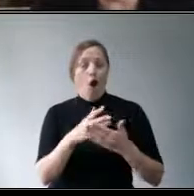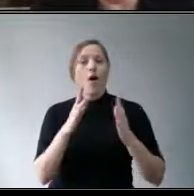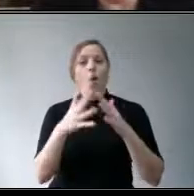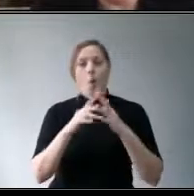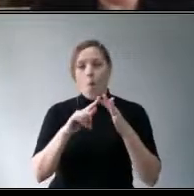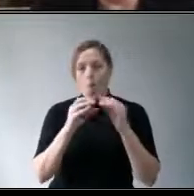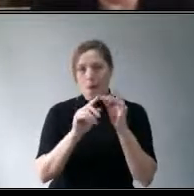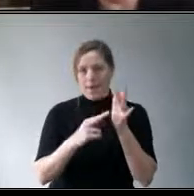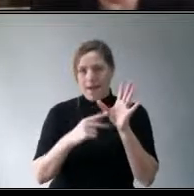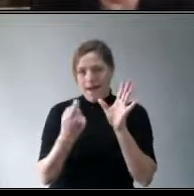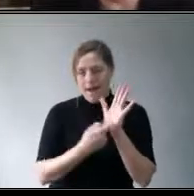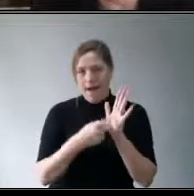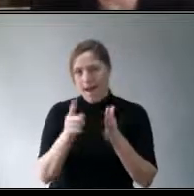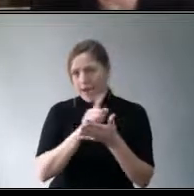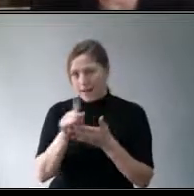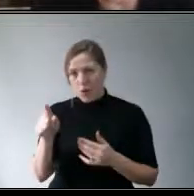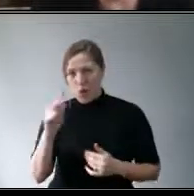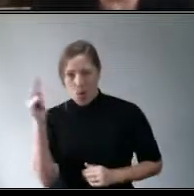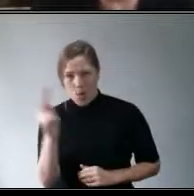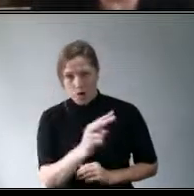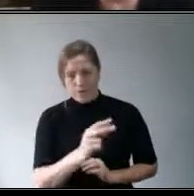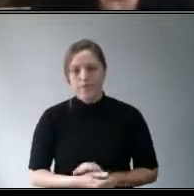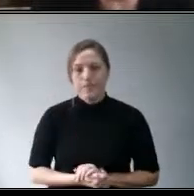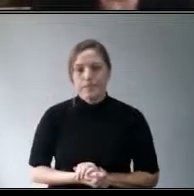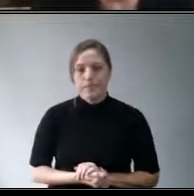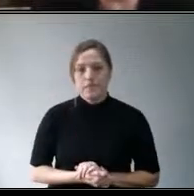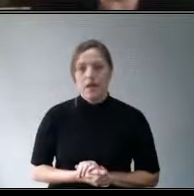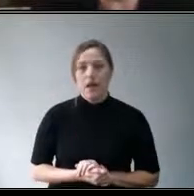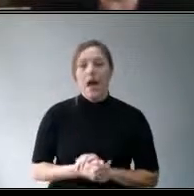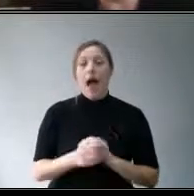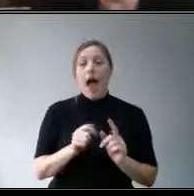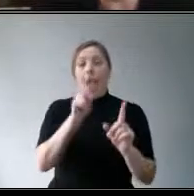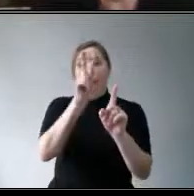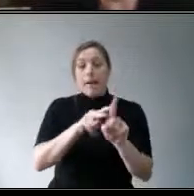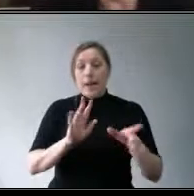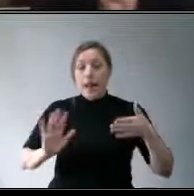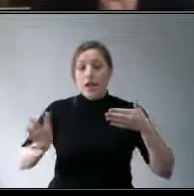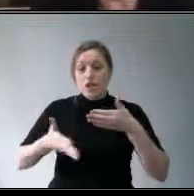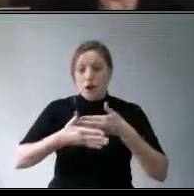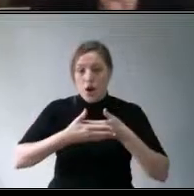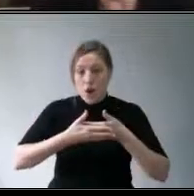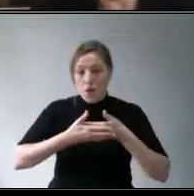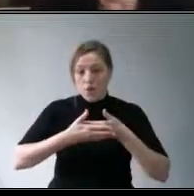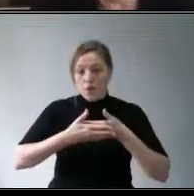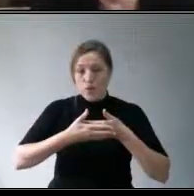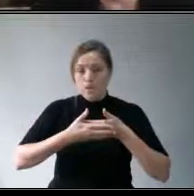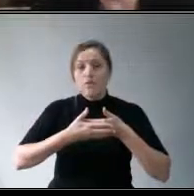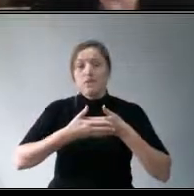on the 18th of october so you've got sort of five five six weeks to apply um we're looking to hold